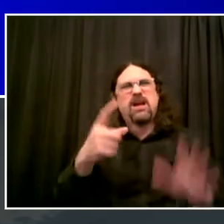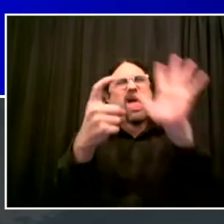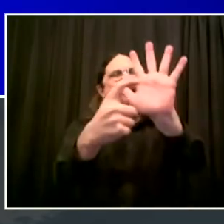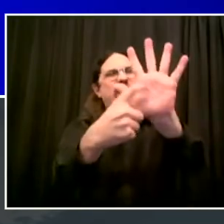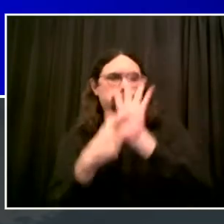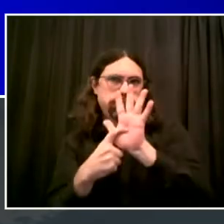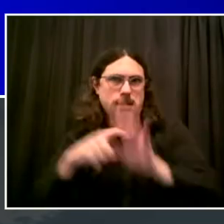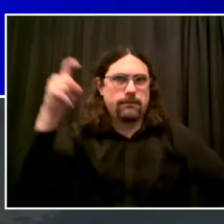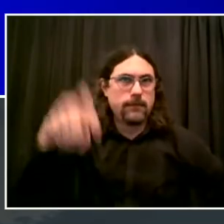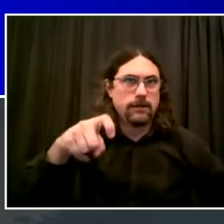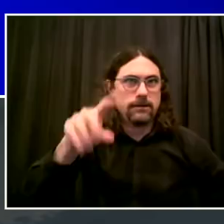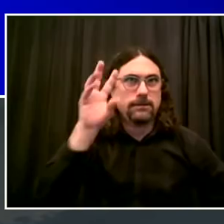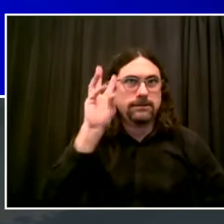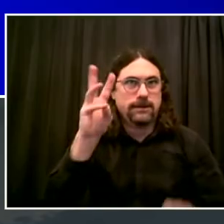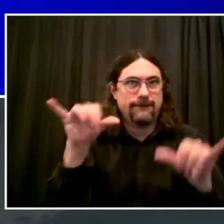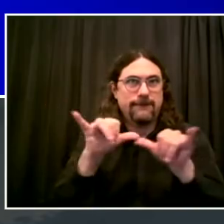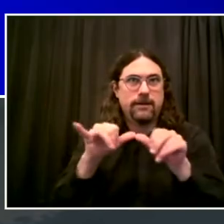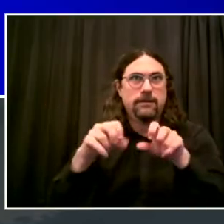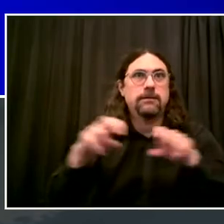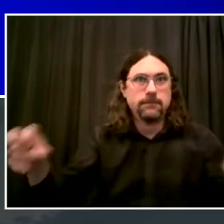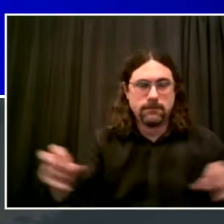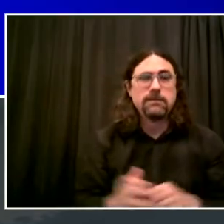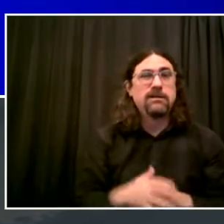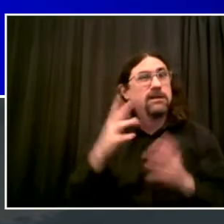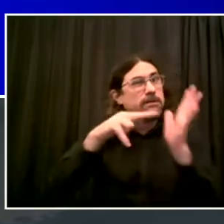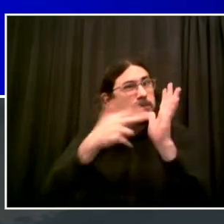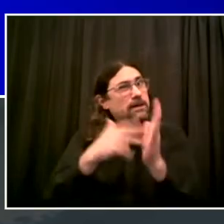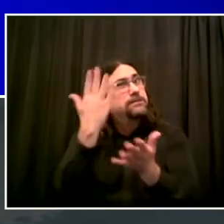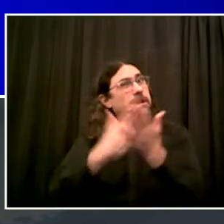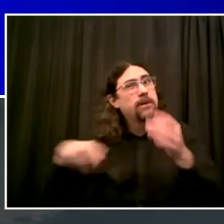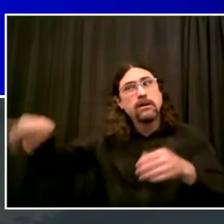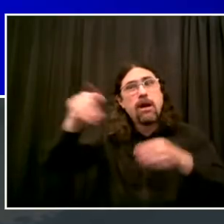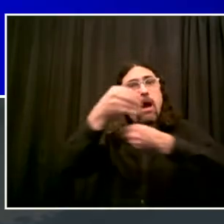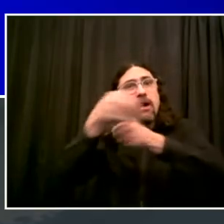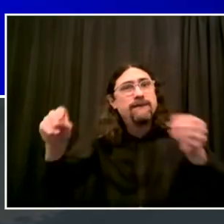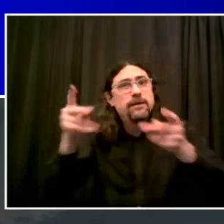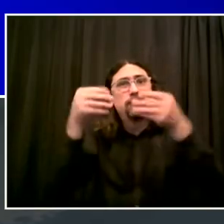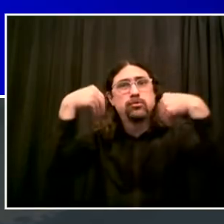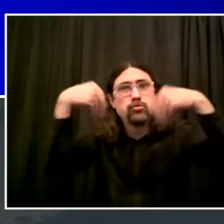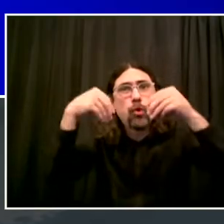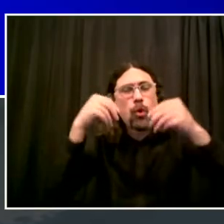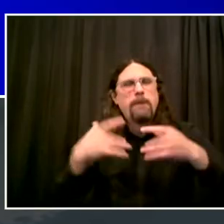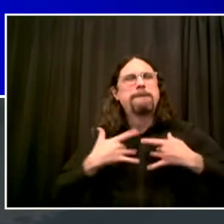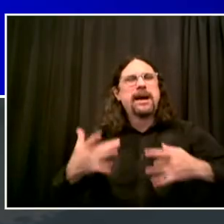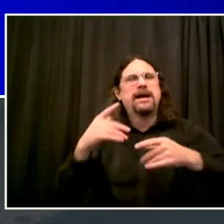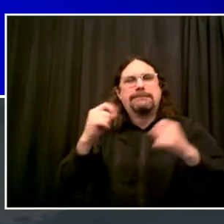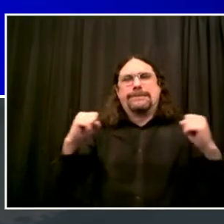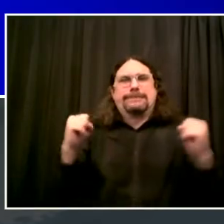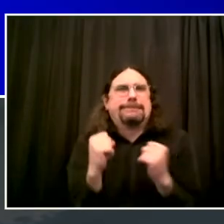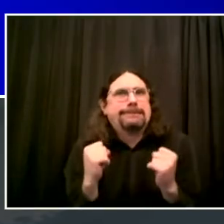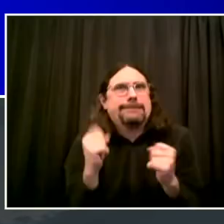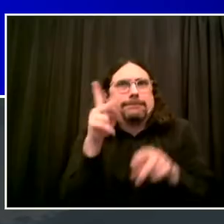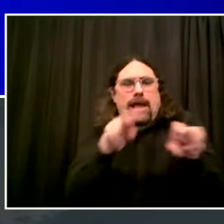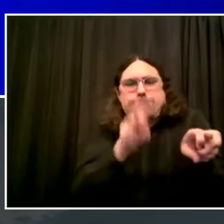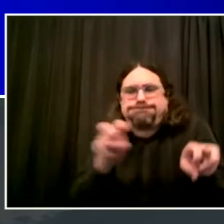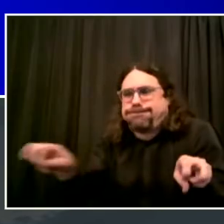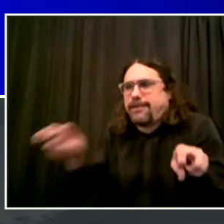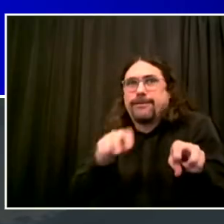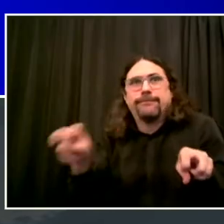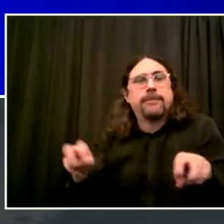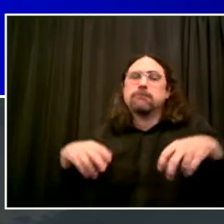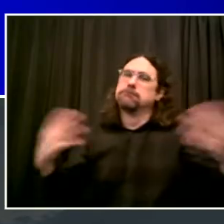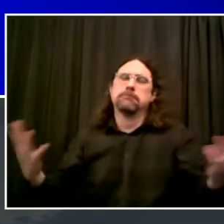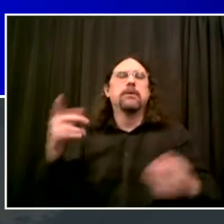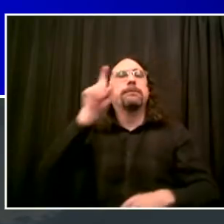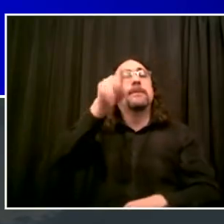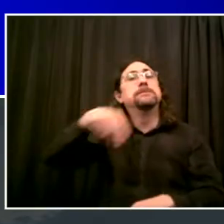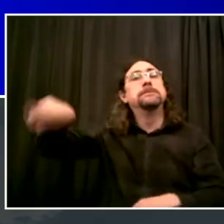PEOPLE 6 FEET